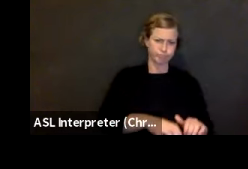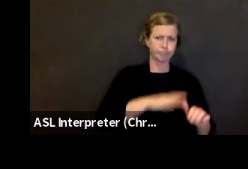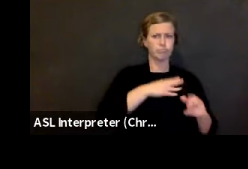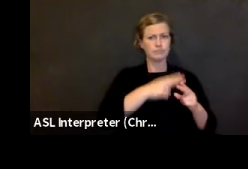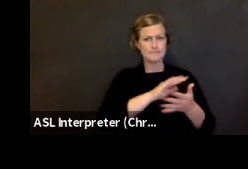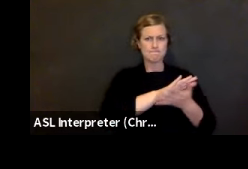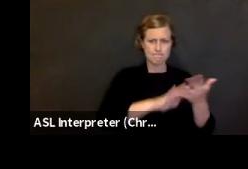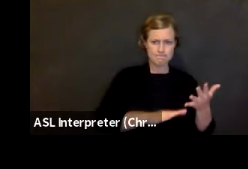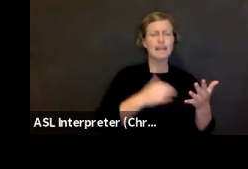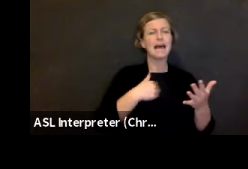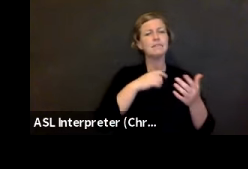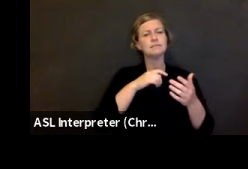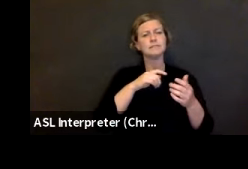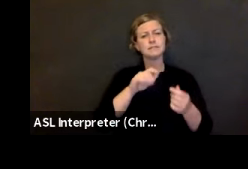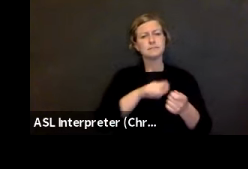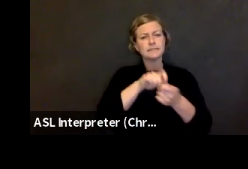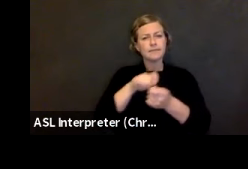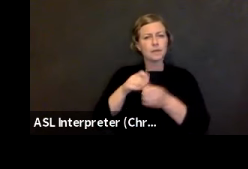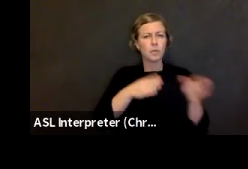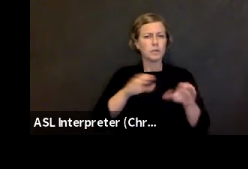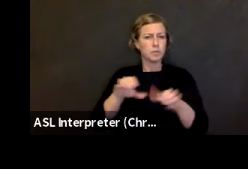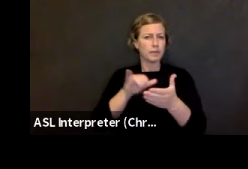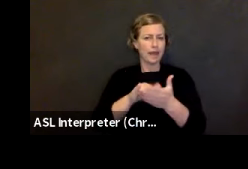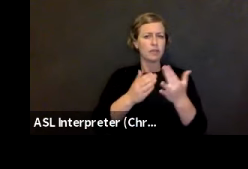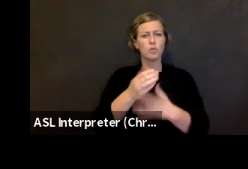if you're providing testimony for a committee